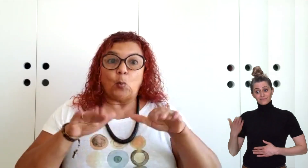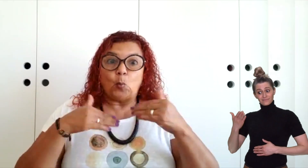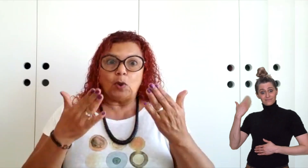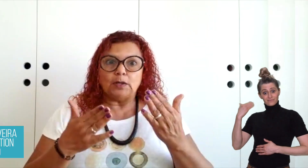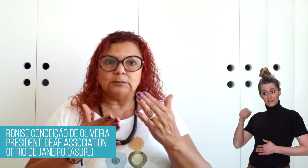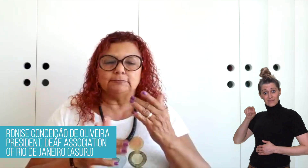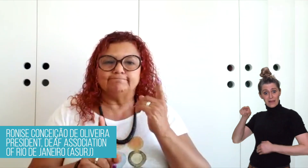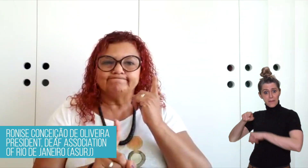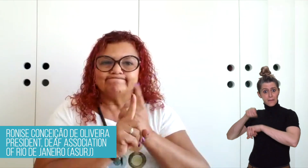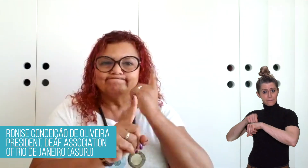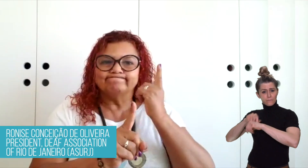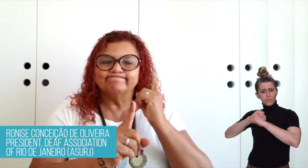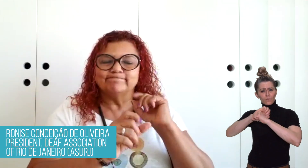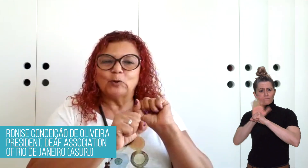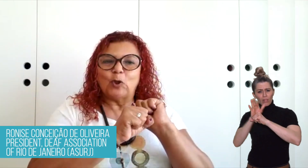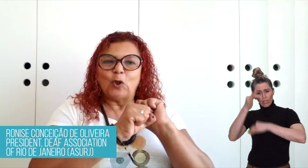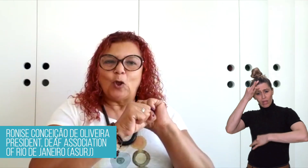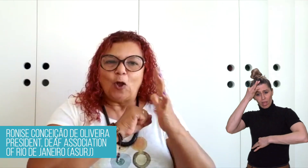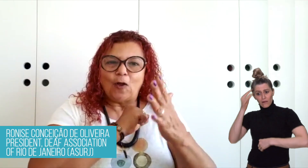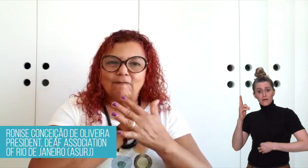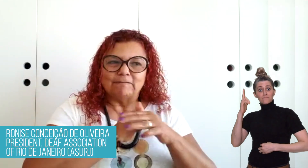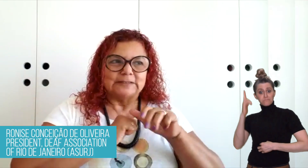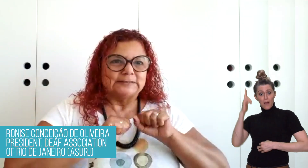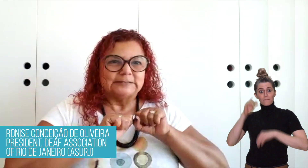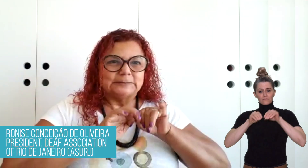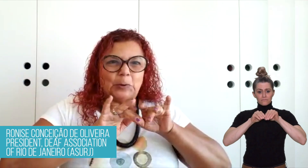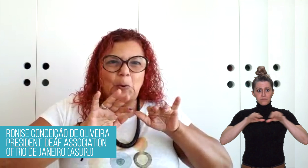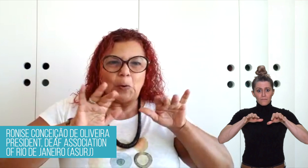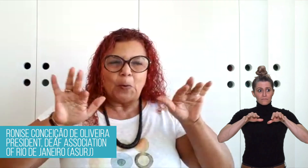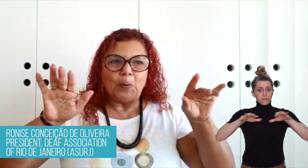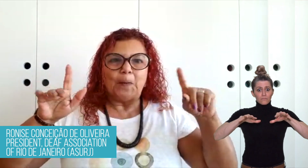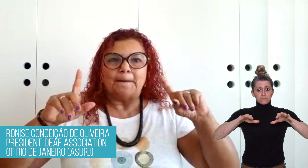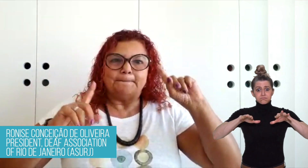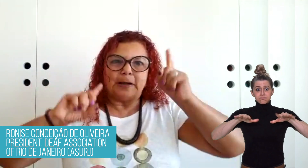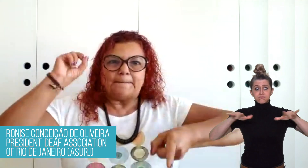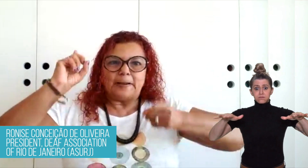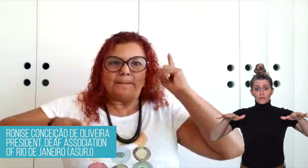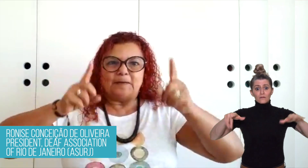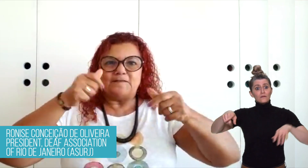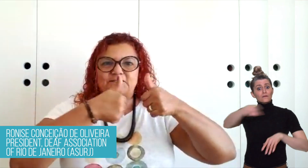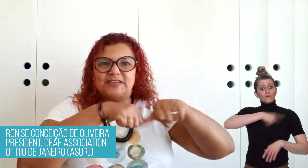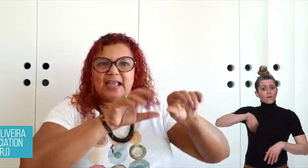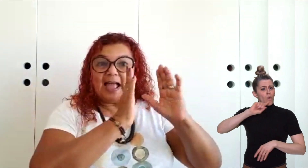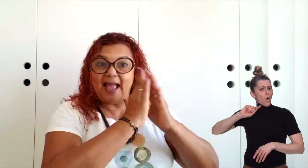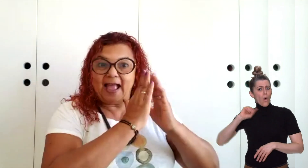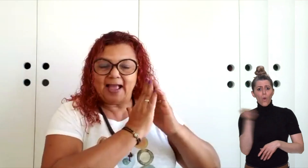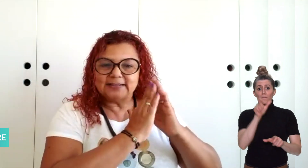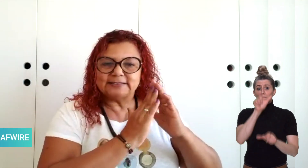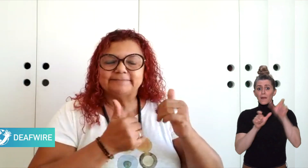Since the COVID-19 pandemic started, everyone has had